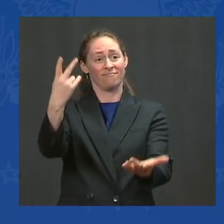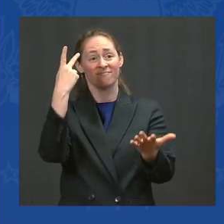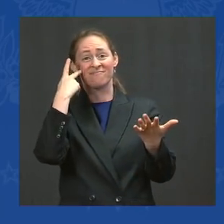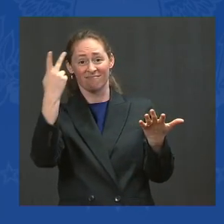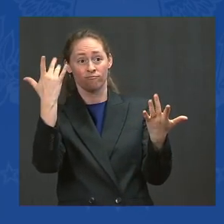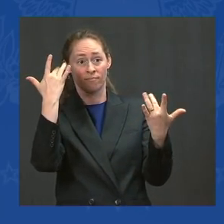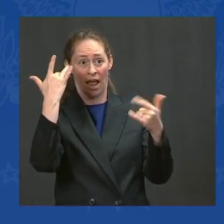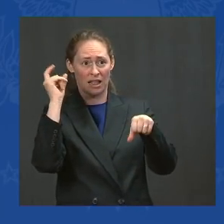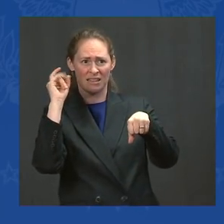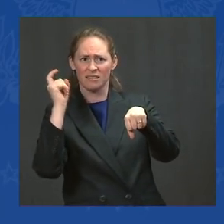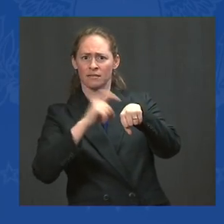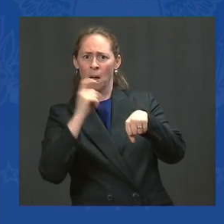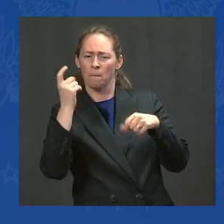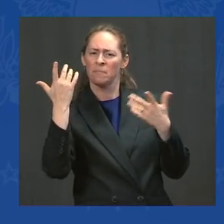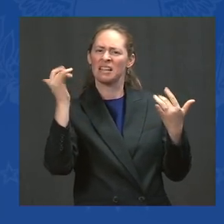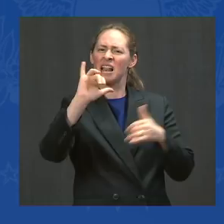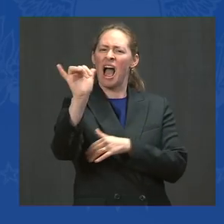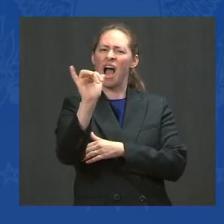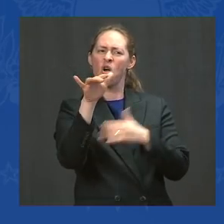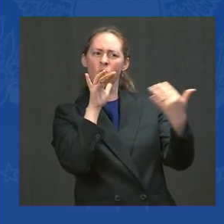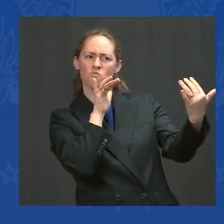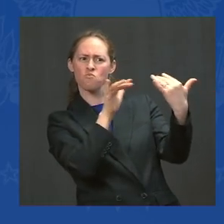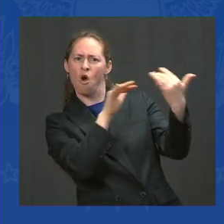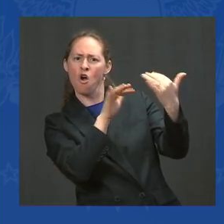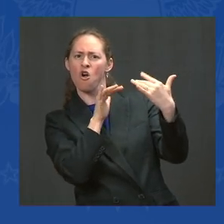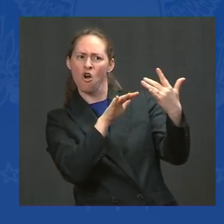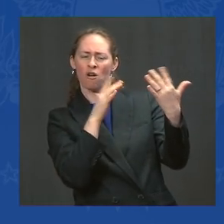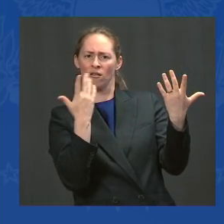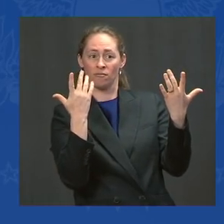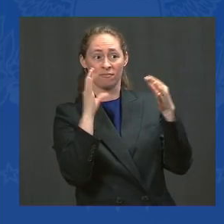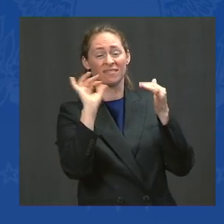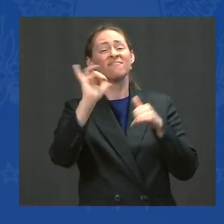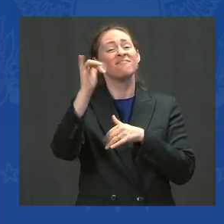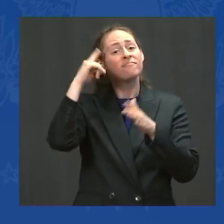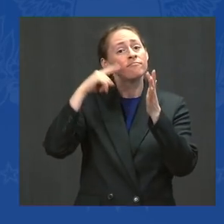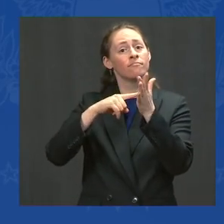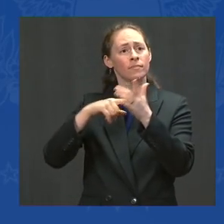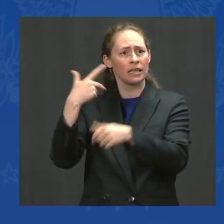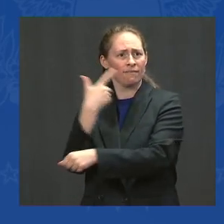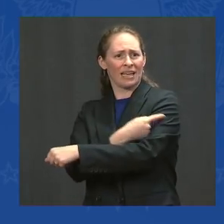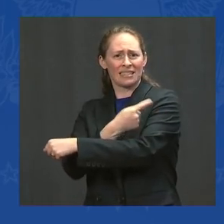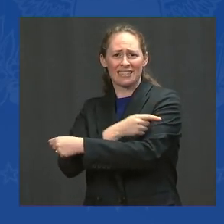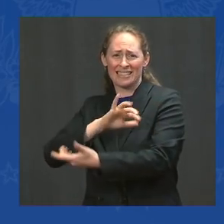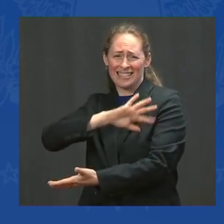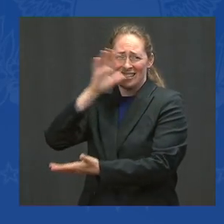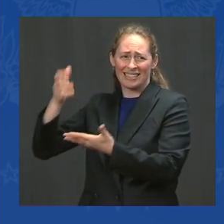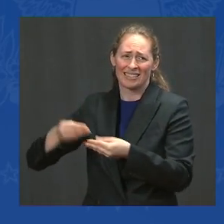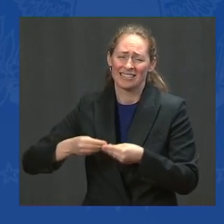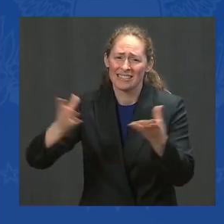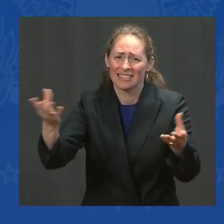America vaccinated and pass a powerful American Rescue Plan. We did both those things.